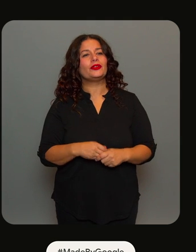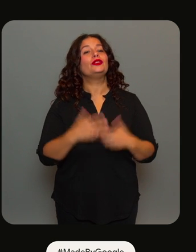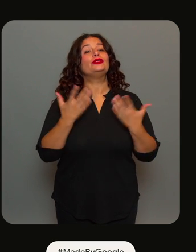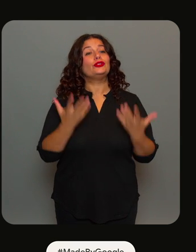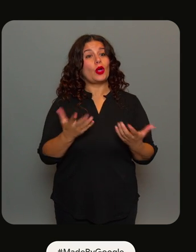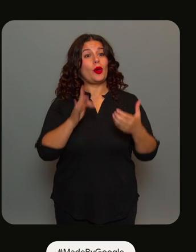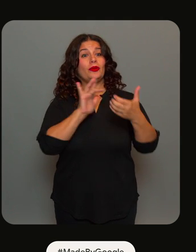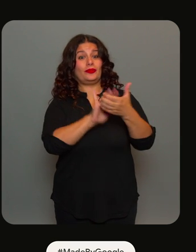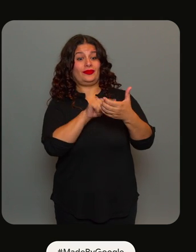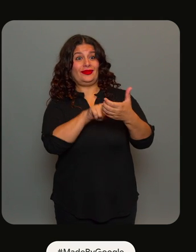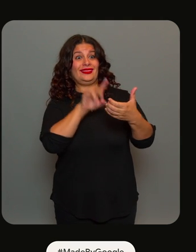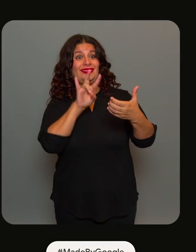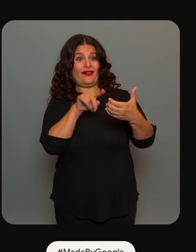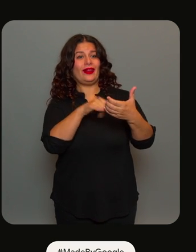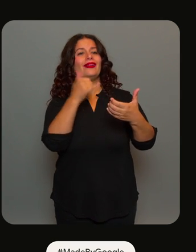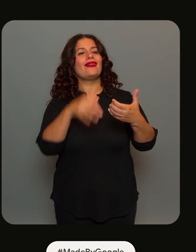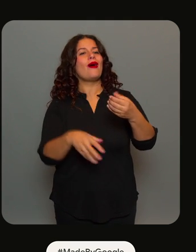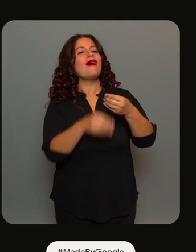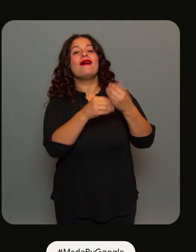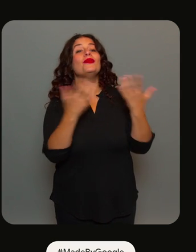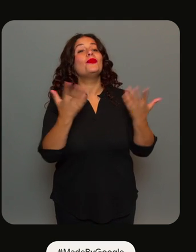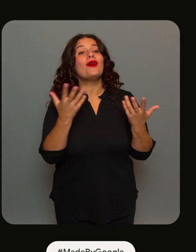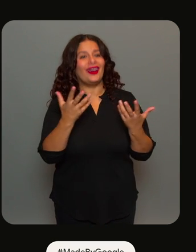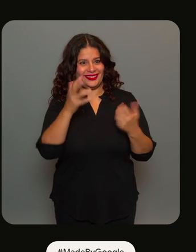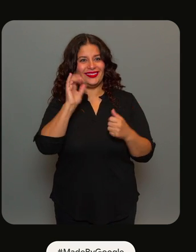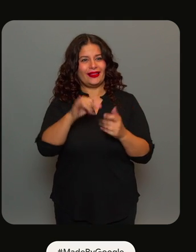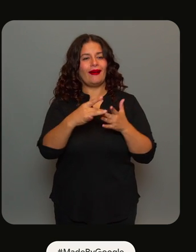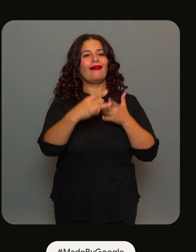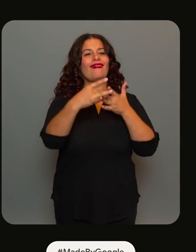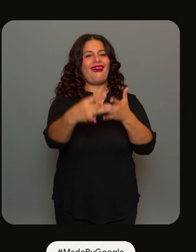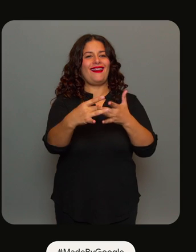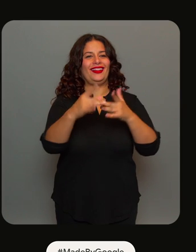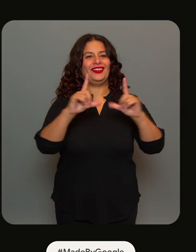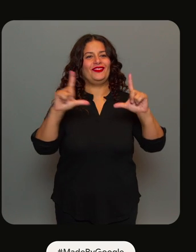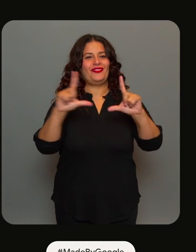Pixel 7 can solve that, with our new Guided Frame.